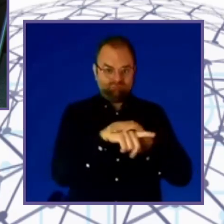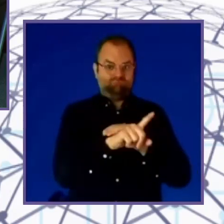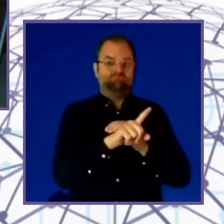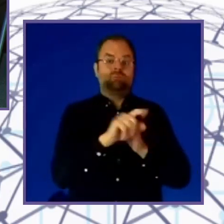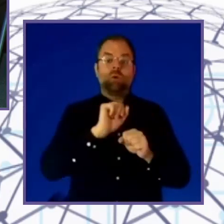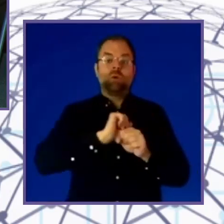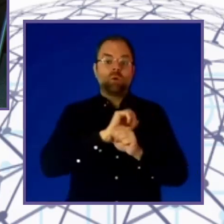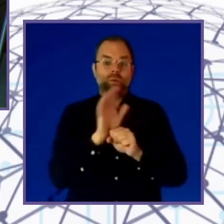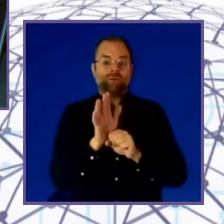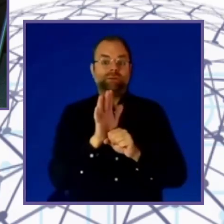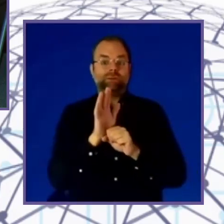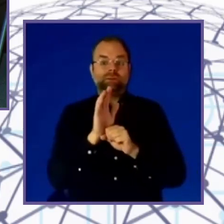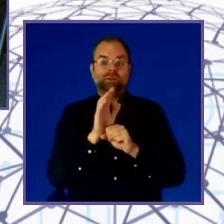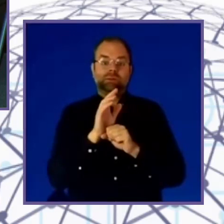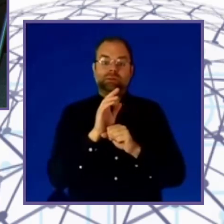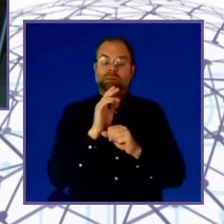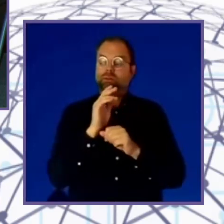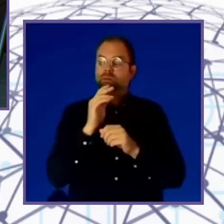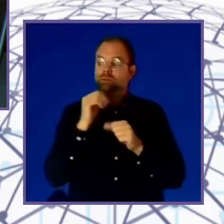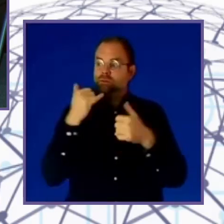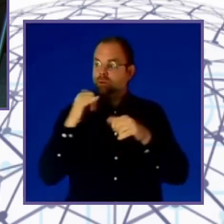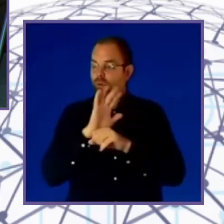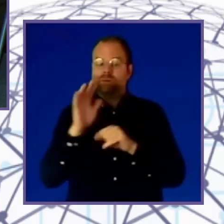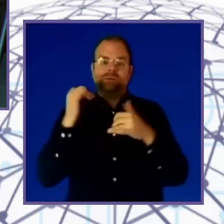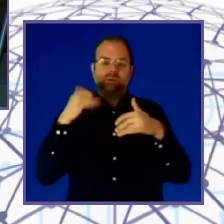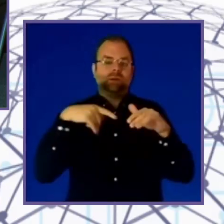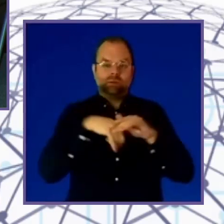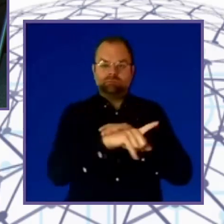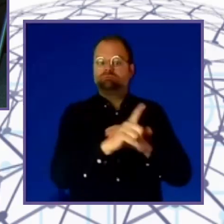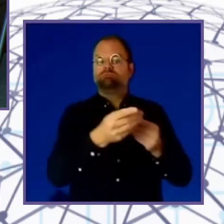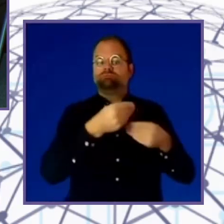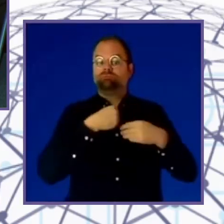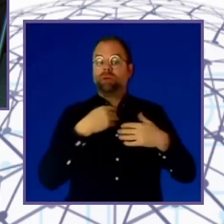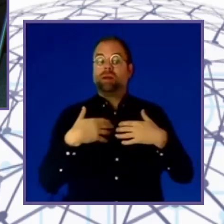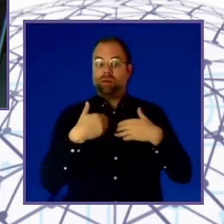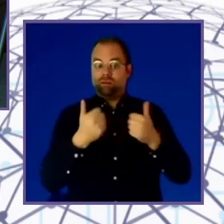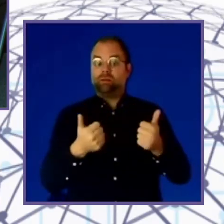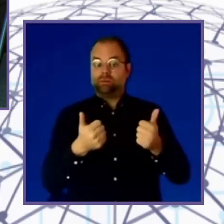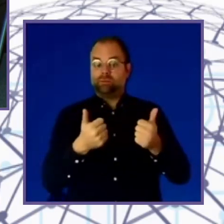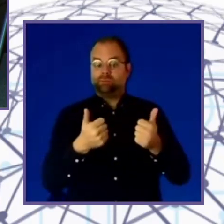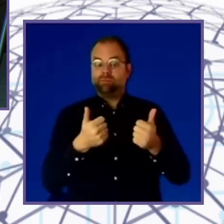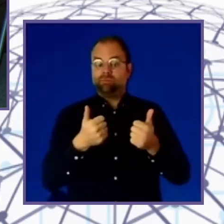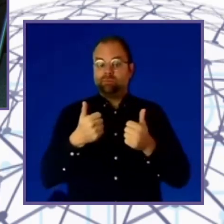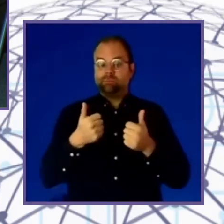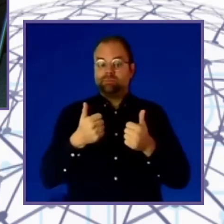I was awarded with an honorary degree for Doctor of Science for having an inspirational career